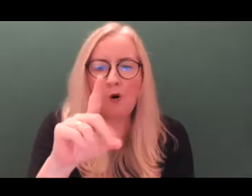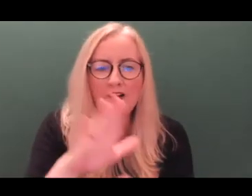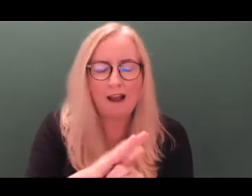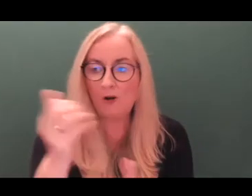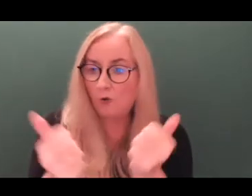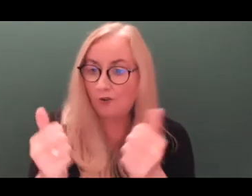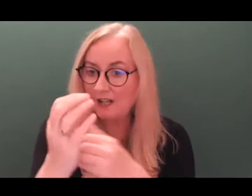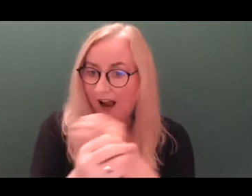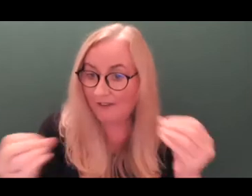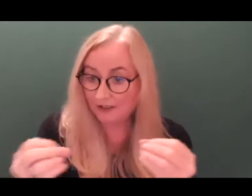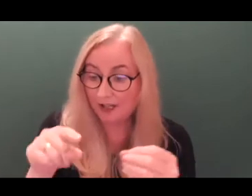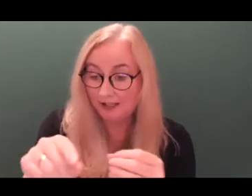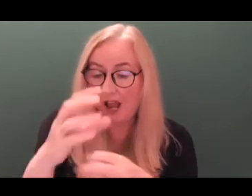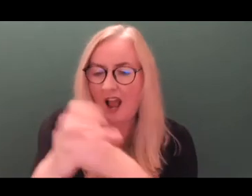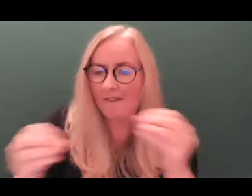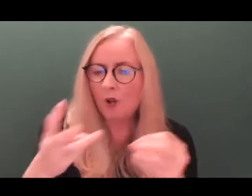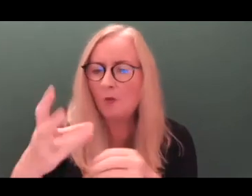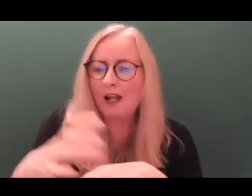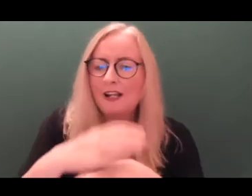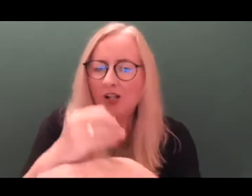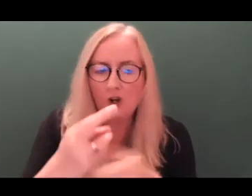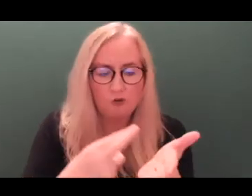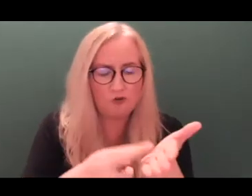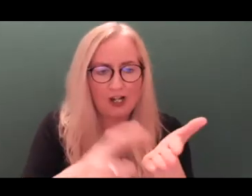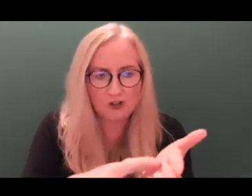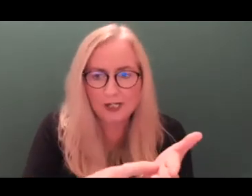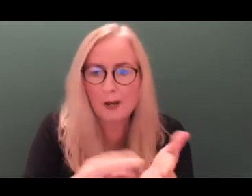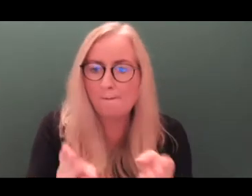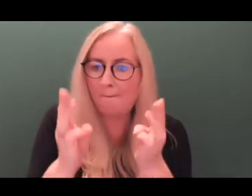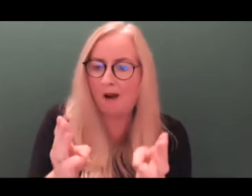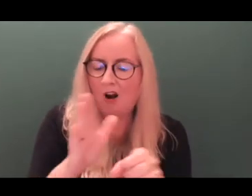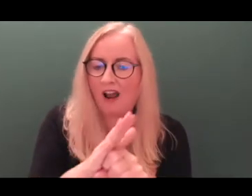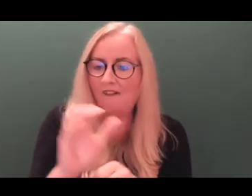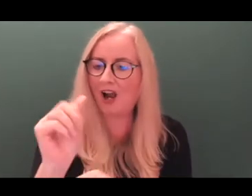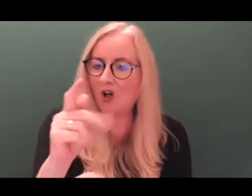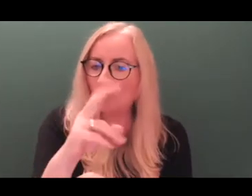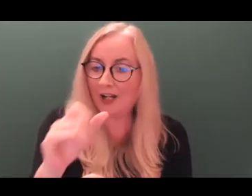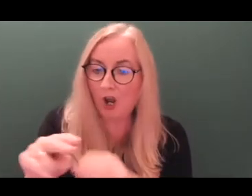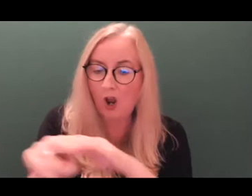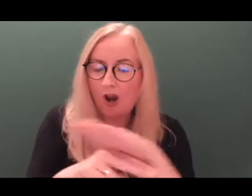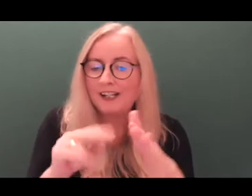The office will continue to register enduring powers of attorney created under the 1996